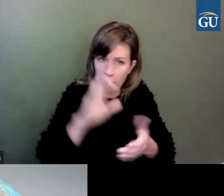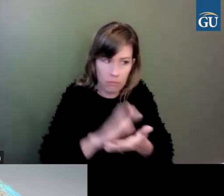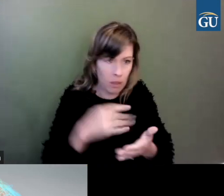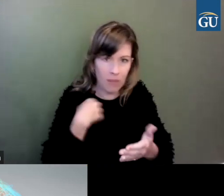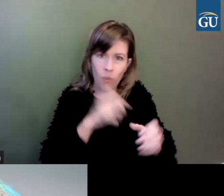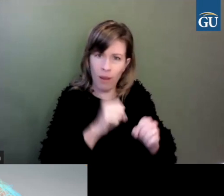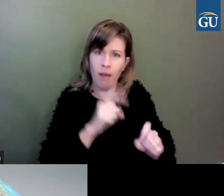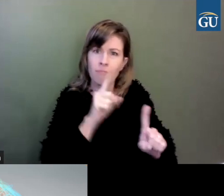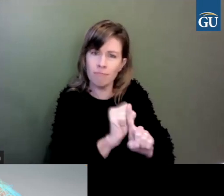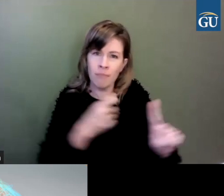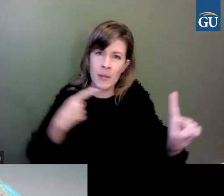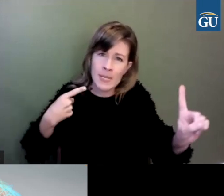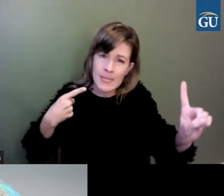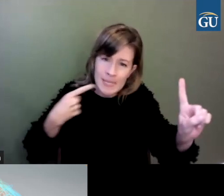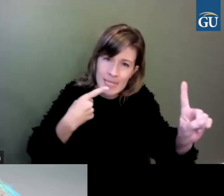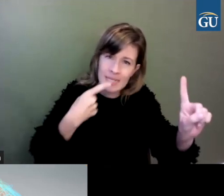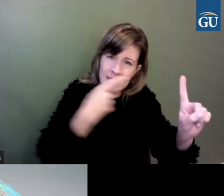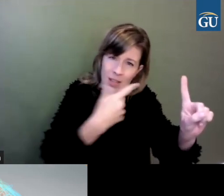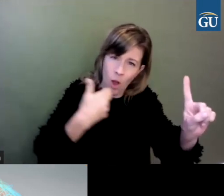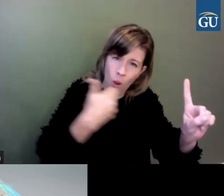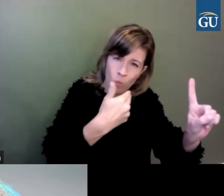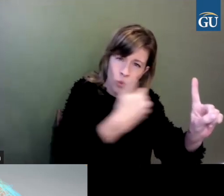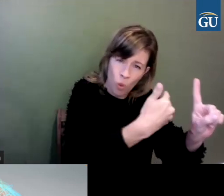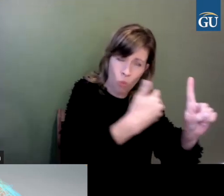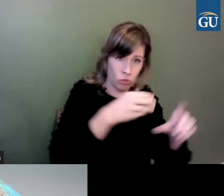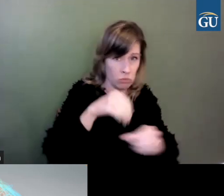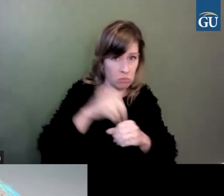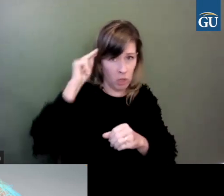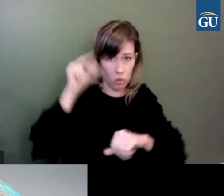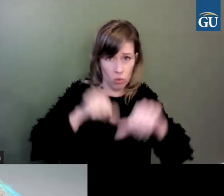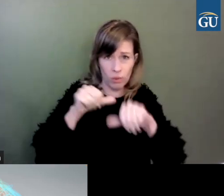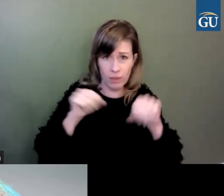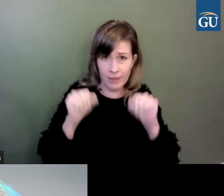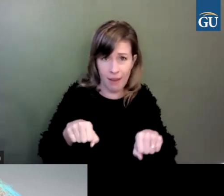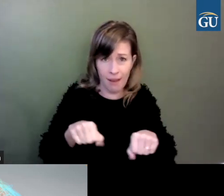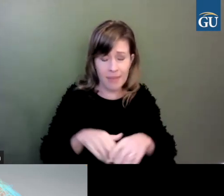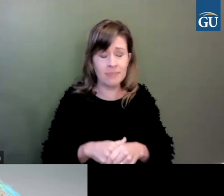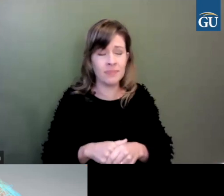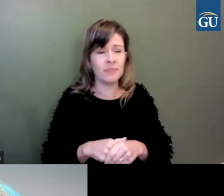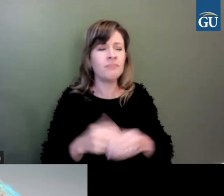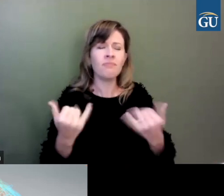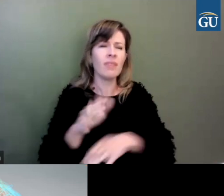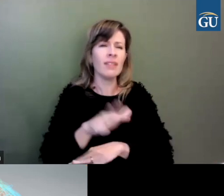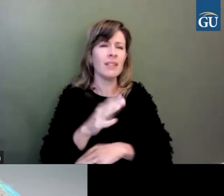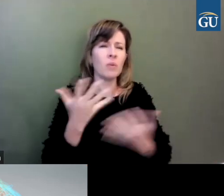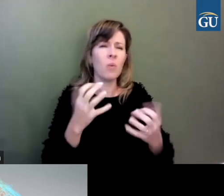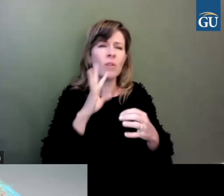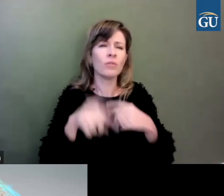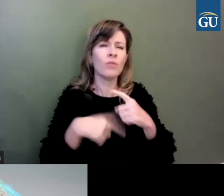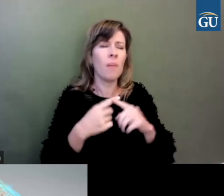particularly move toward this vision in neuroscience. So part of what I want to talk about this afternoon is more